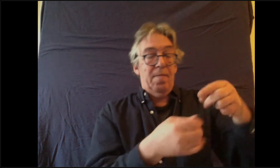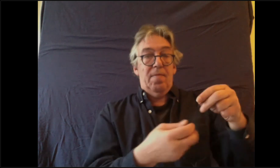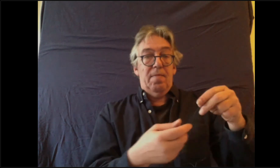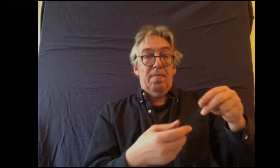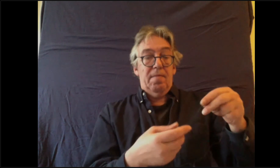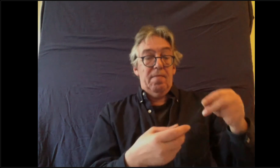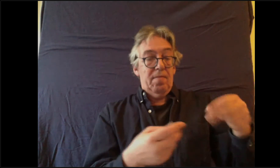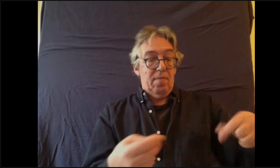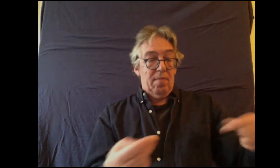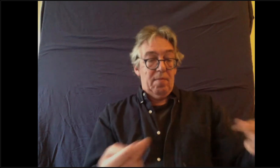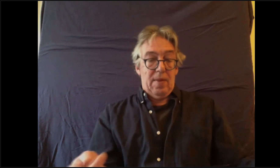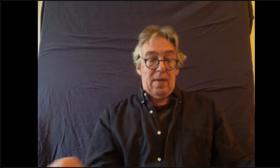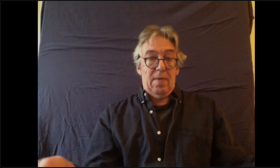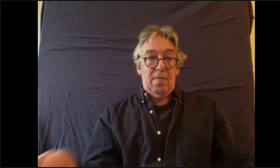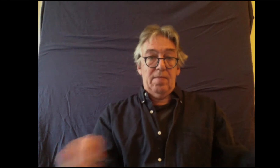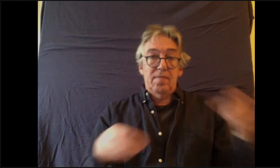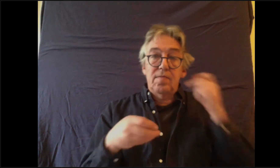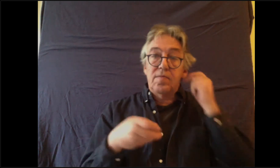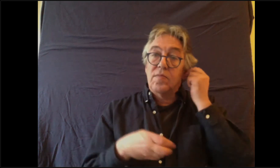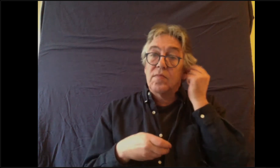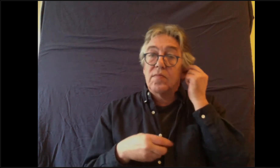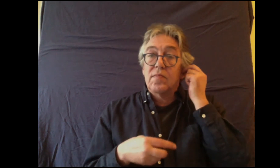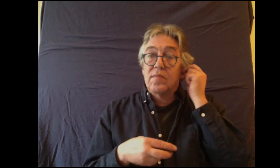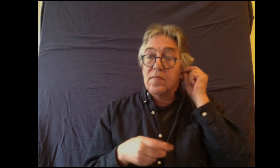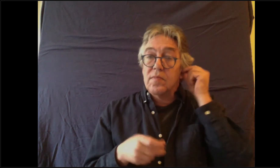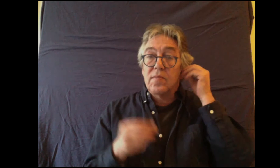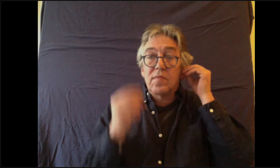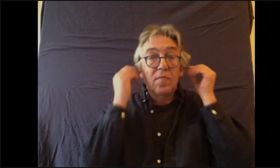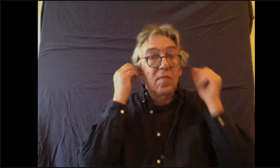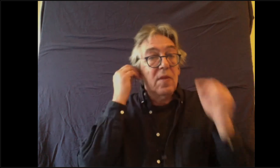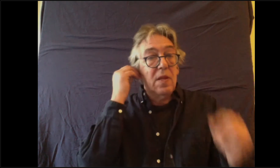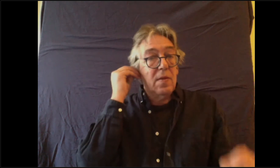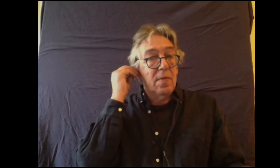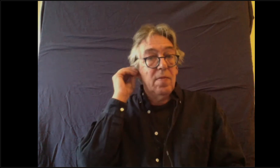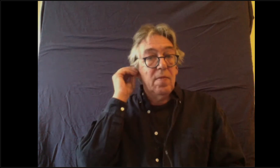There we go. We are very pleased you could join us today.